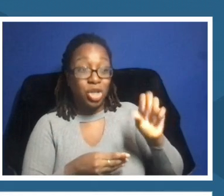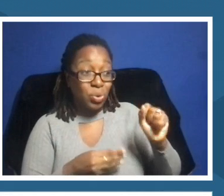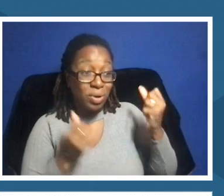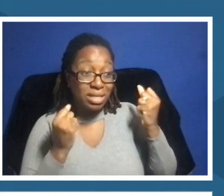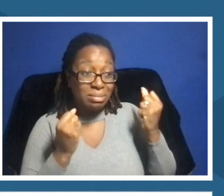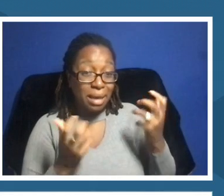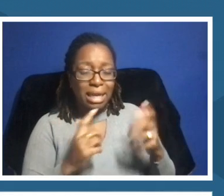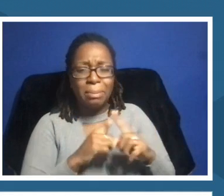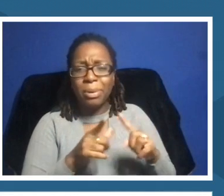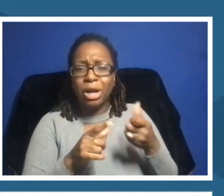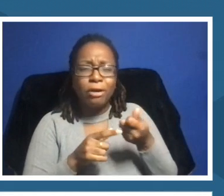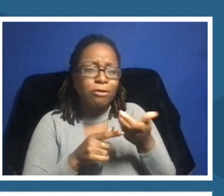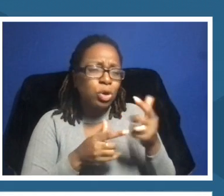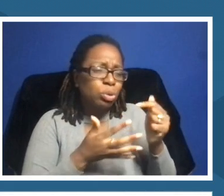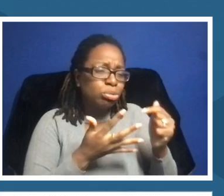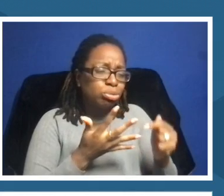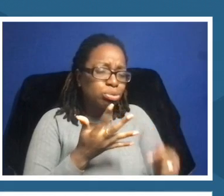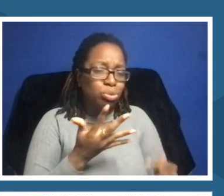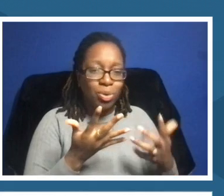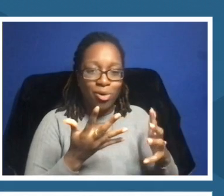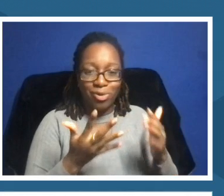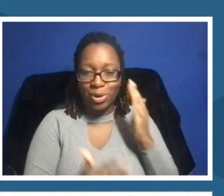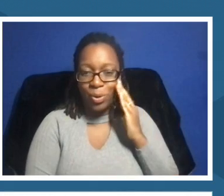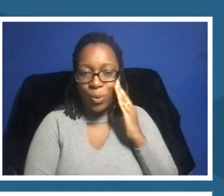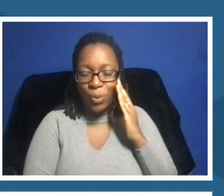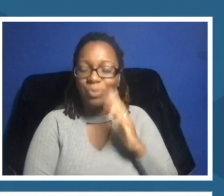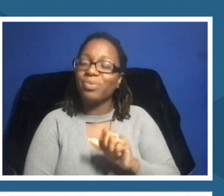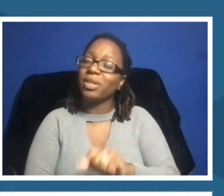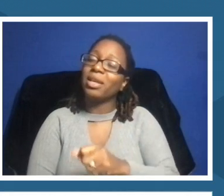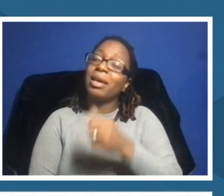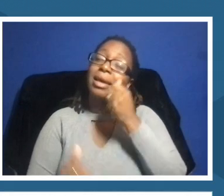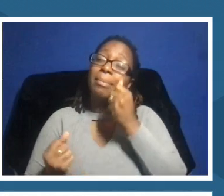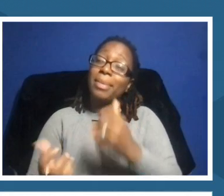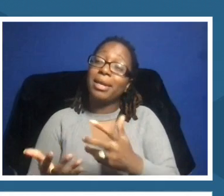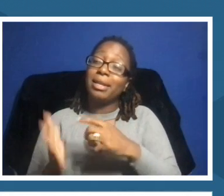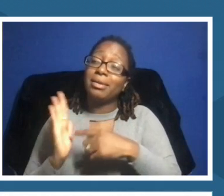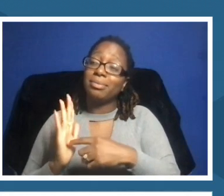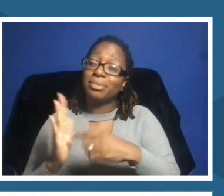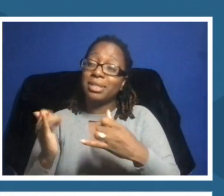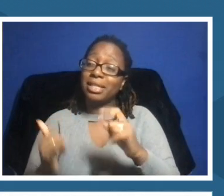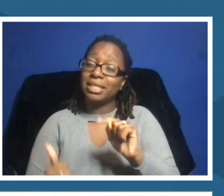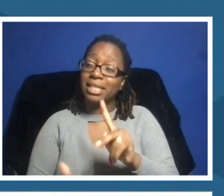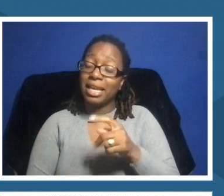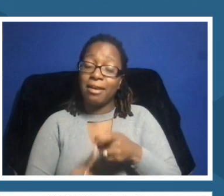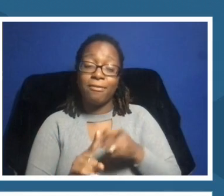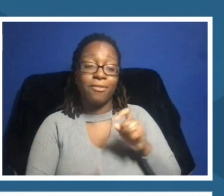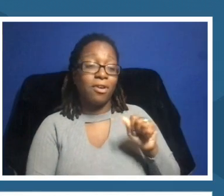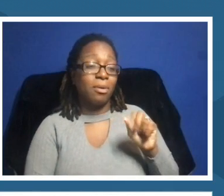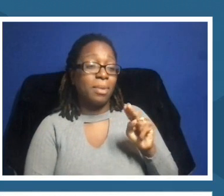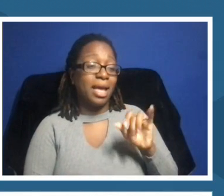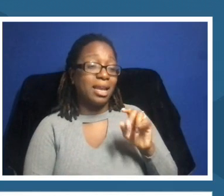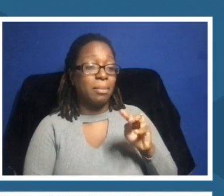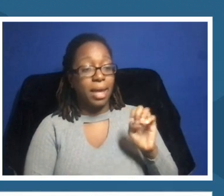and we wanted to acknowledge that many of the examples that tk and i share today from anime wong to the model